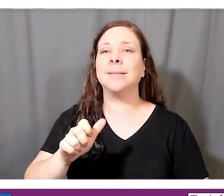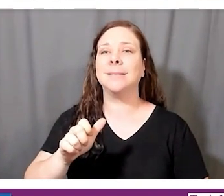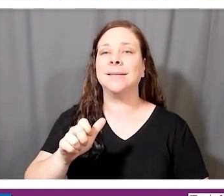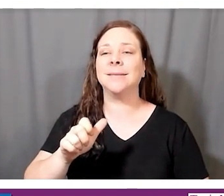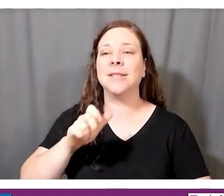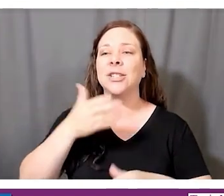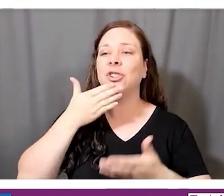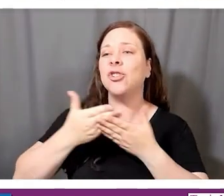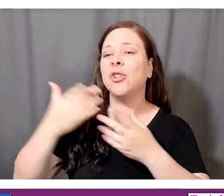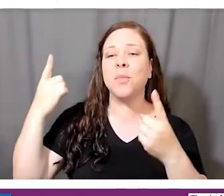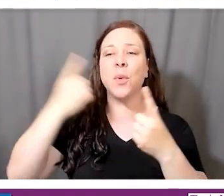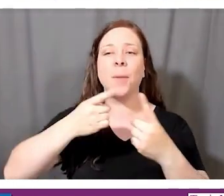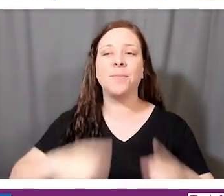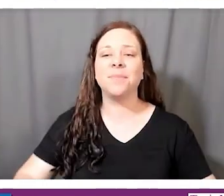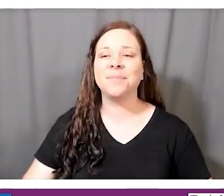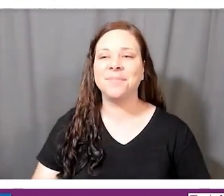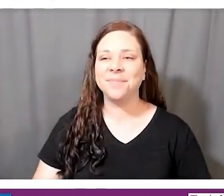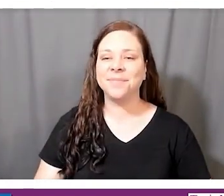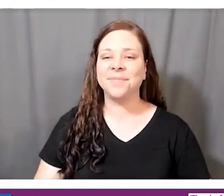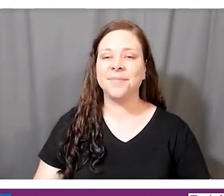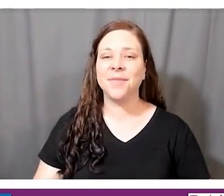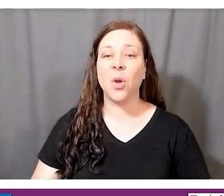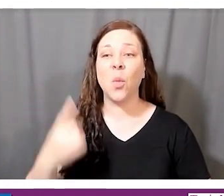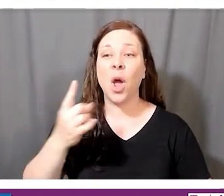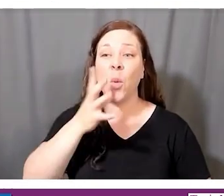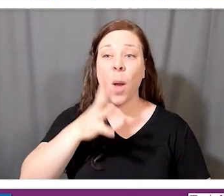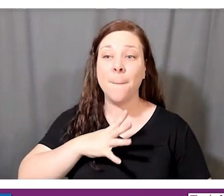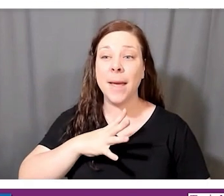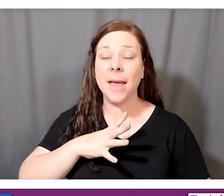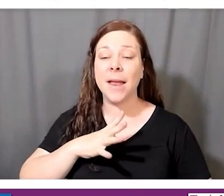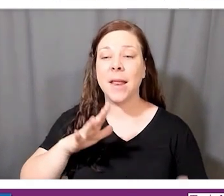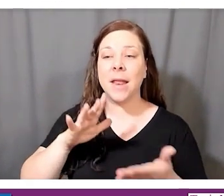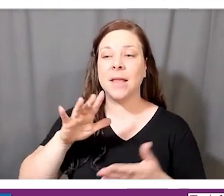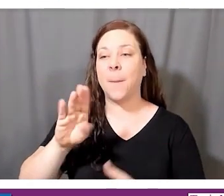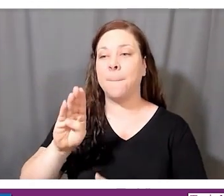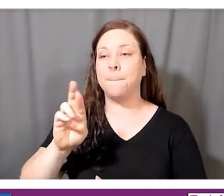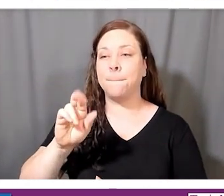We always had a woman that she was our braille specialist and she would go around to all the schools every,